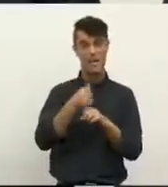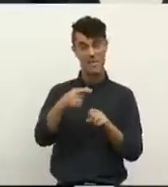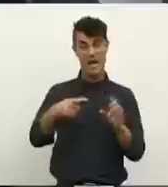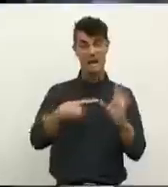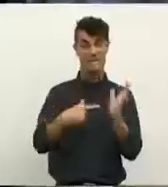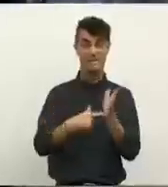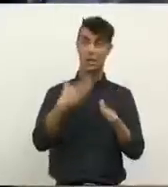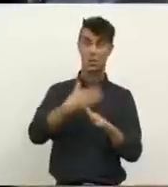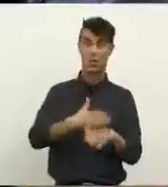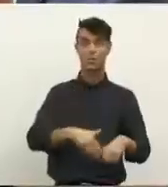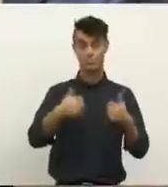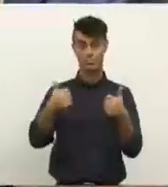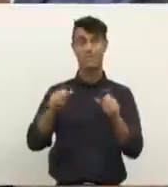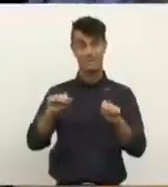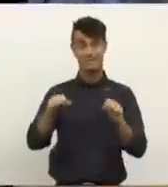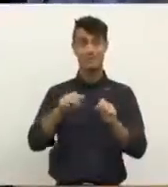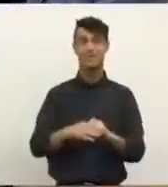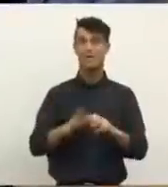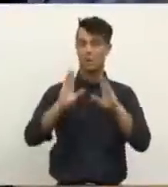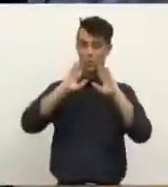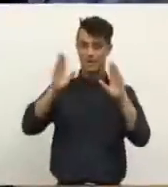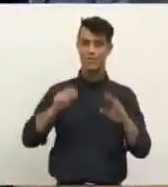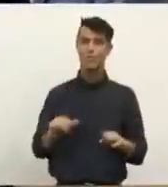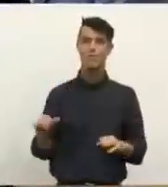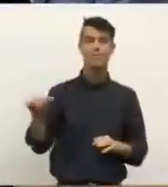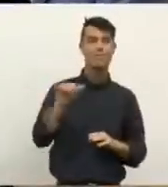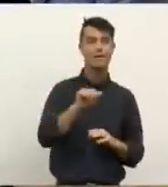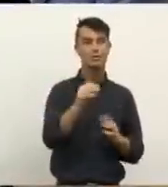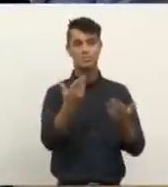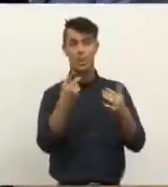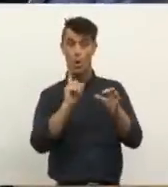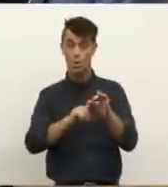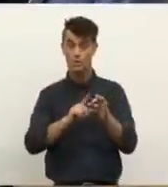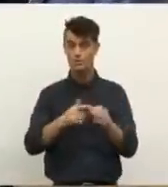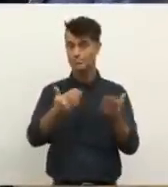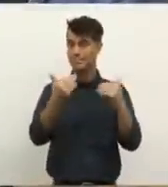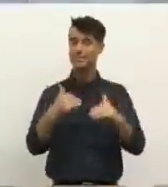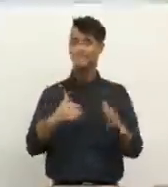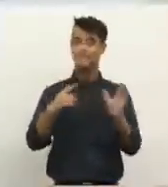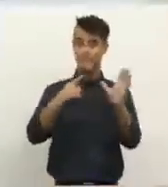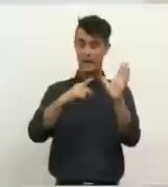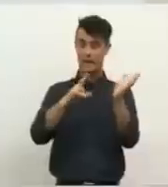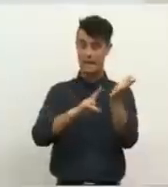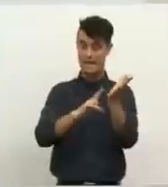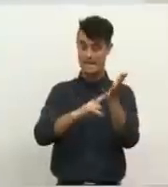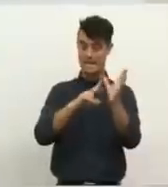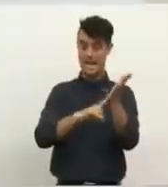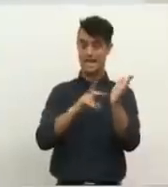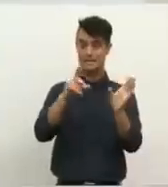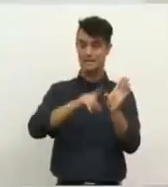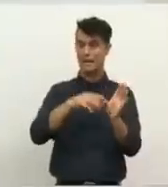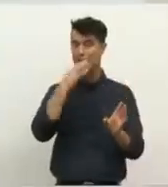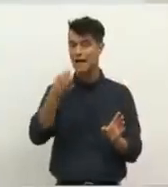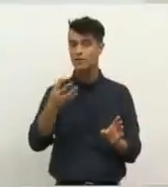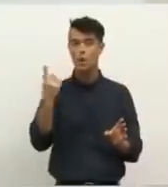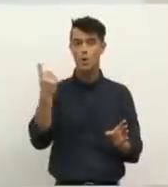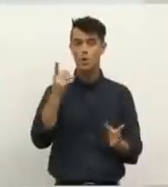Yeah. Exactly. Terrific. Alright, we might go back to our online audience. Nancy asked, "Who do you contact to find out the status